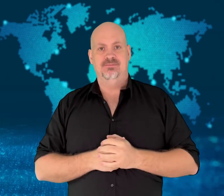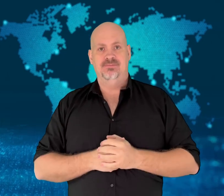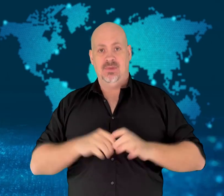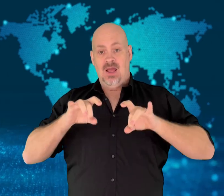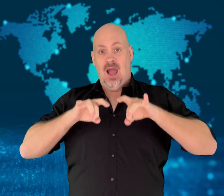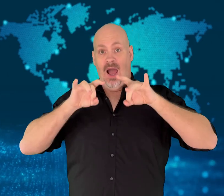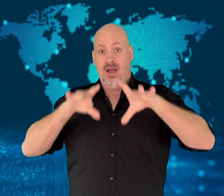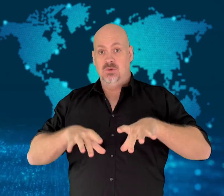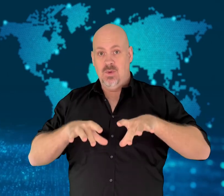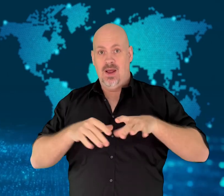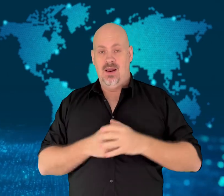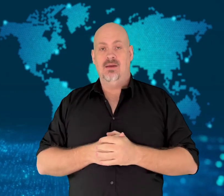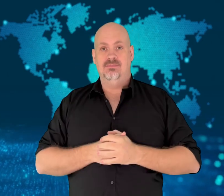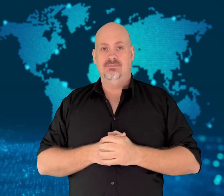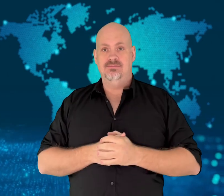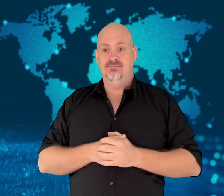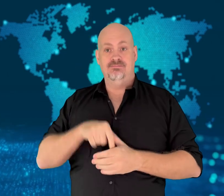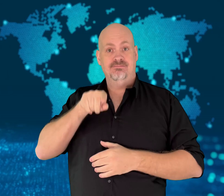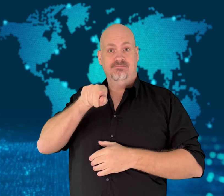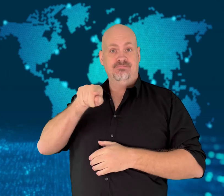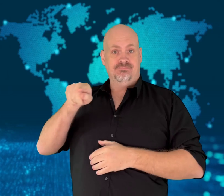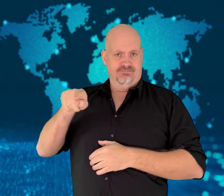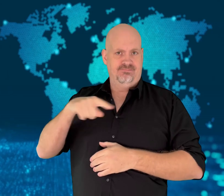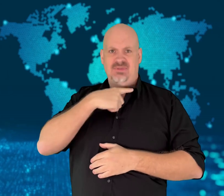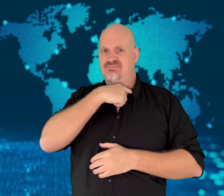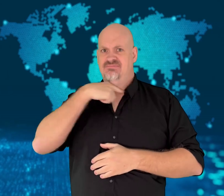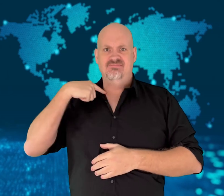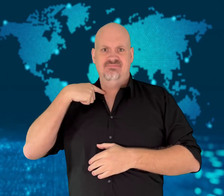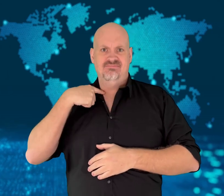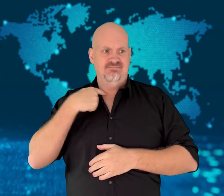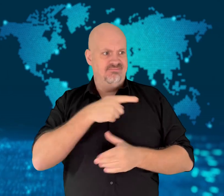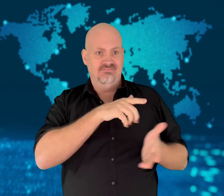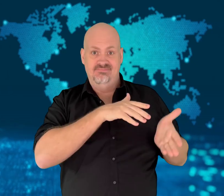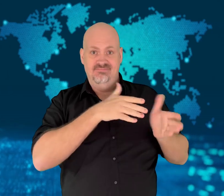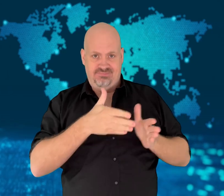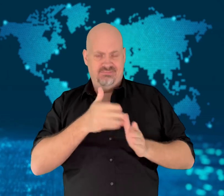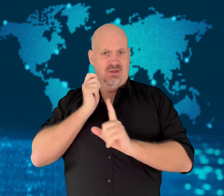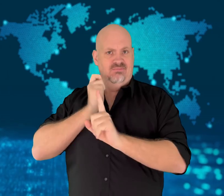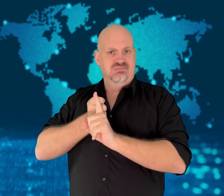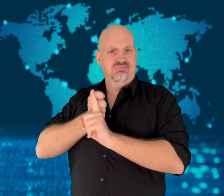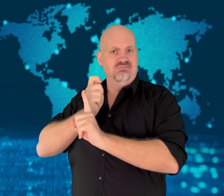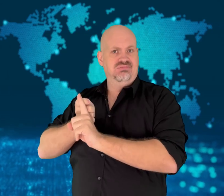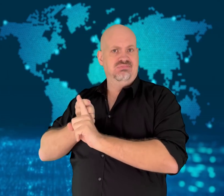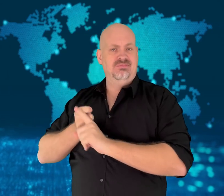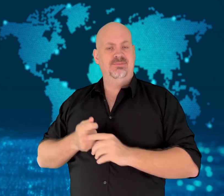Murder charges